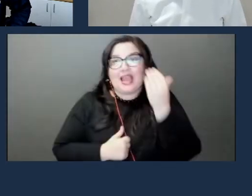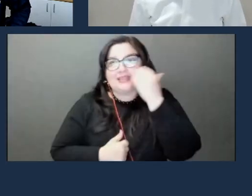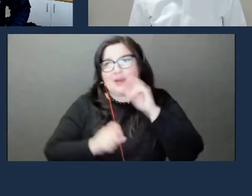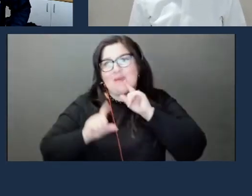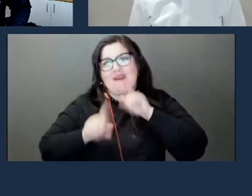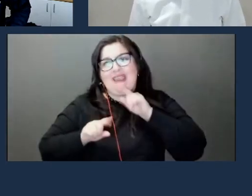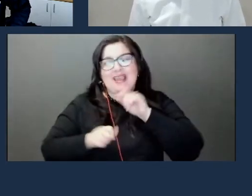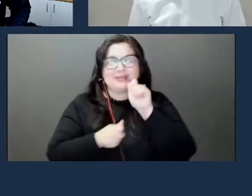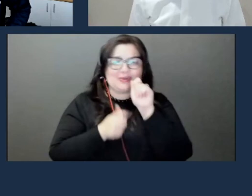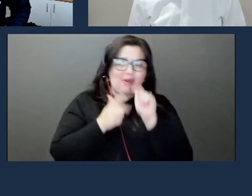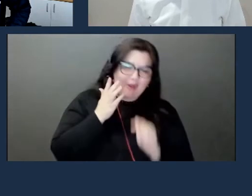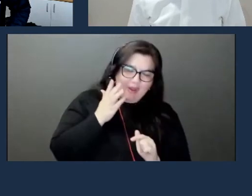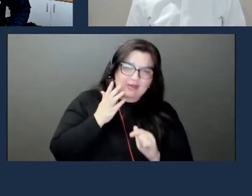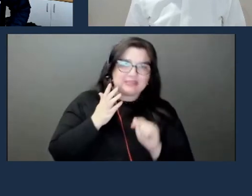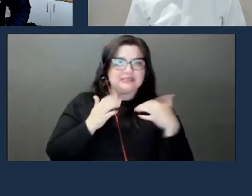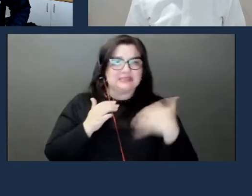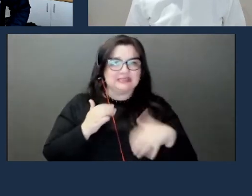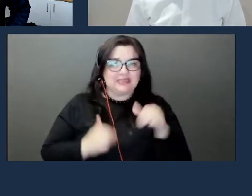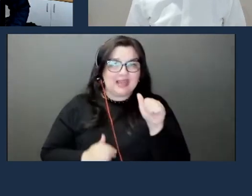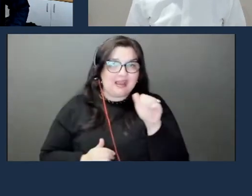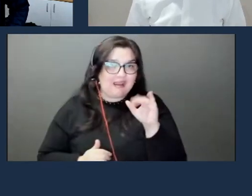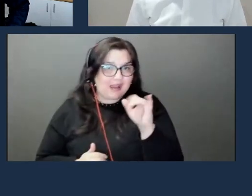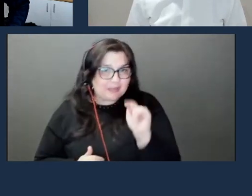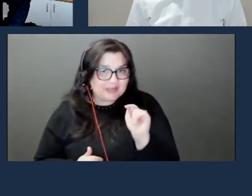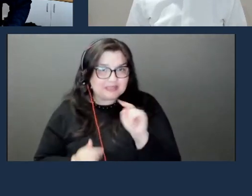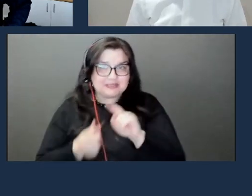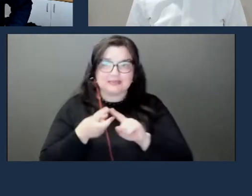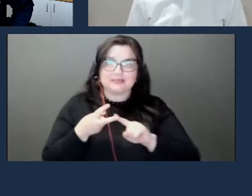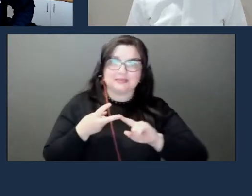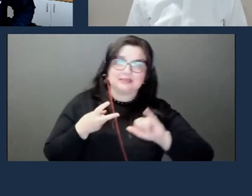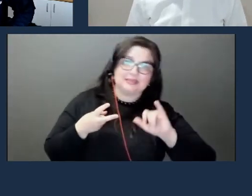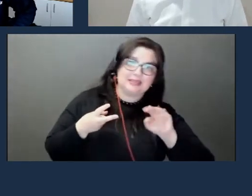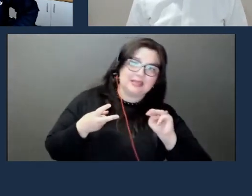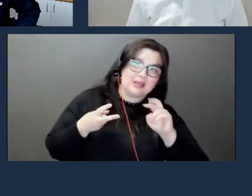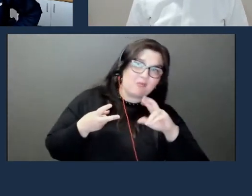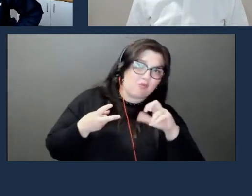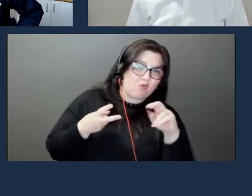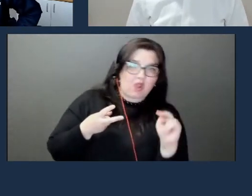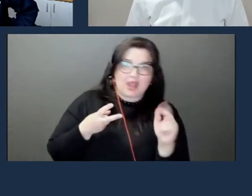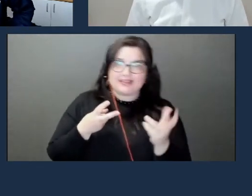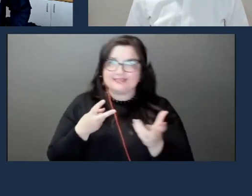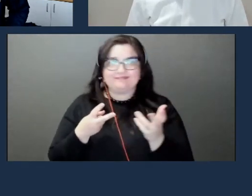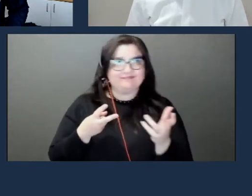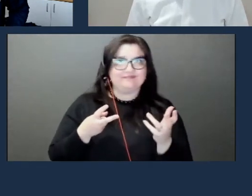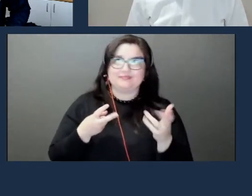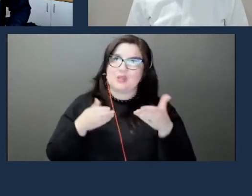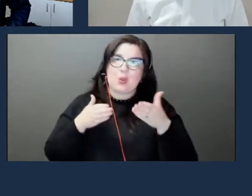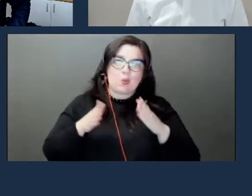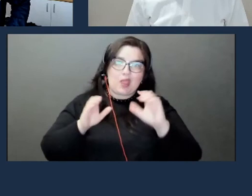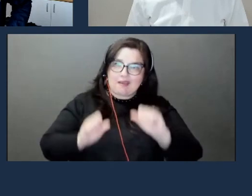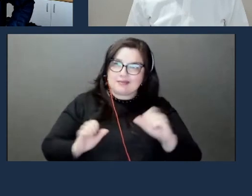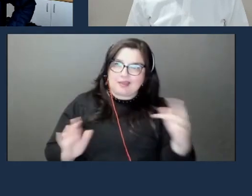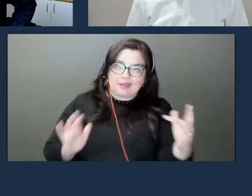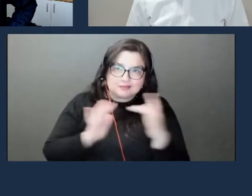Imran, is there a way they can, you know, talk to you, or is there an official forum